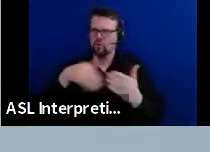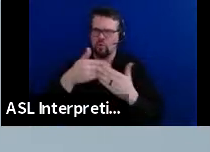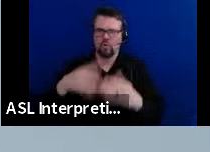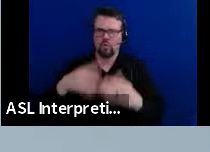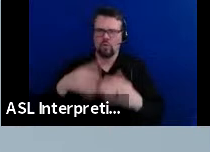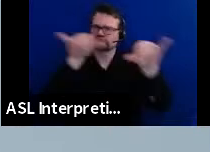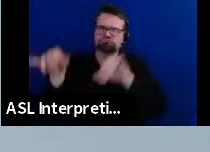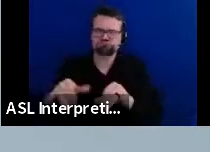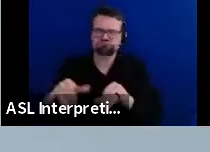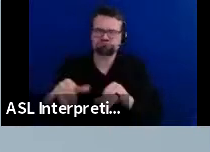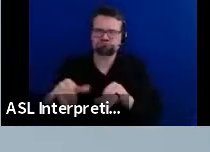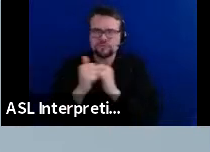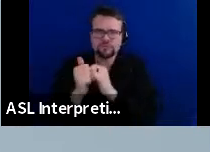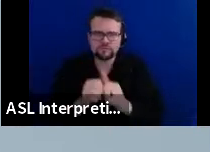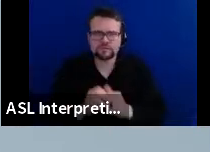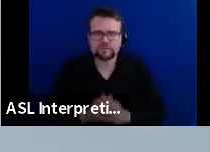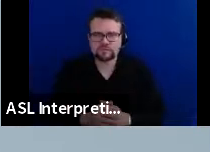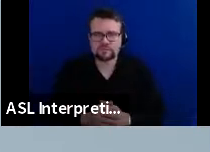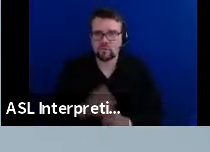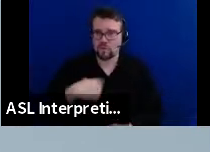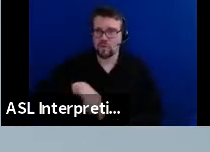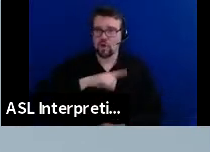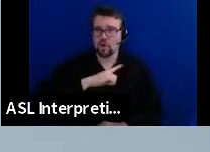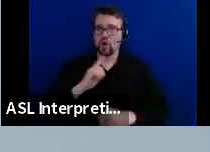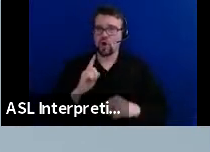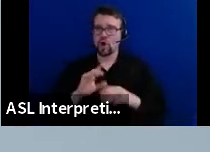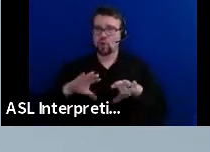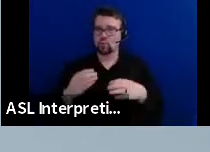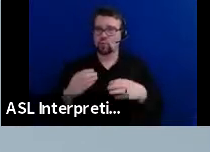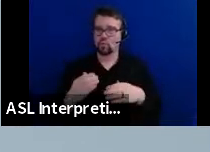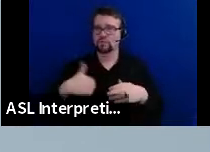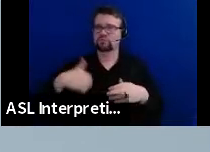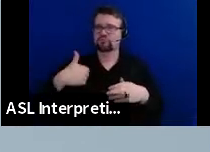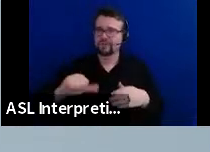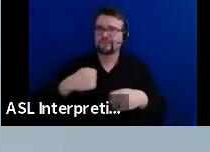OUR ROLE OF TRYING TO BE ABLE TO MAKE A DIFFERENCE AND ULTIMATELY